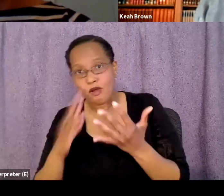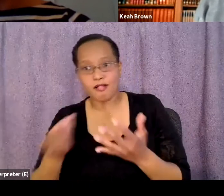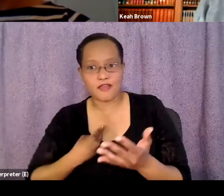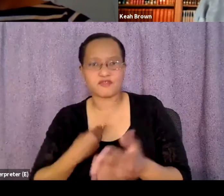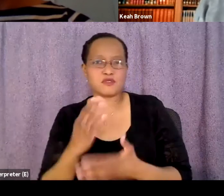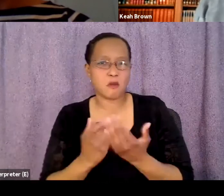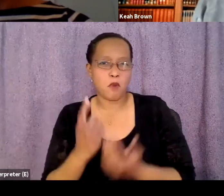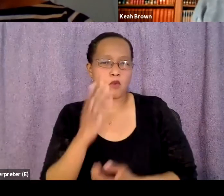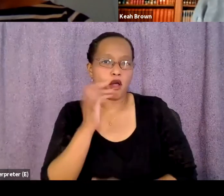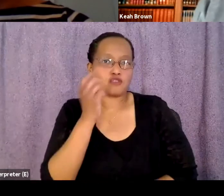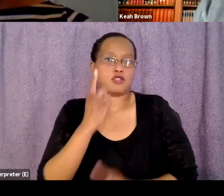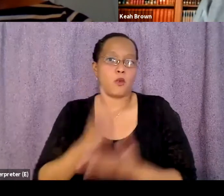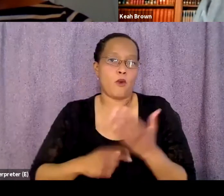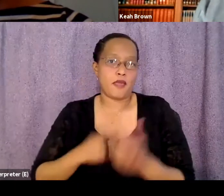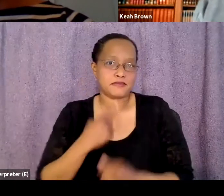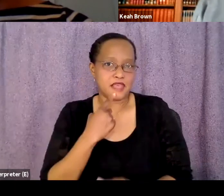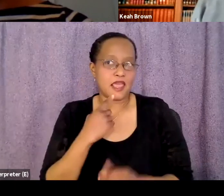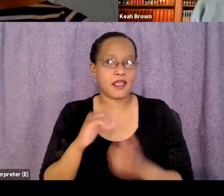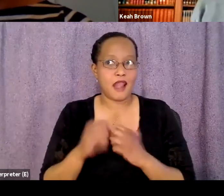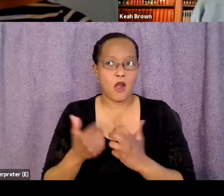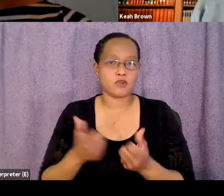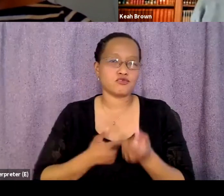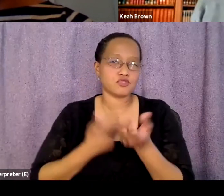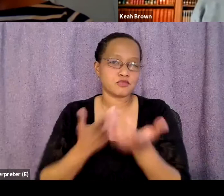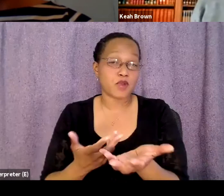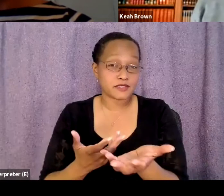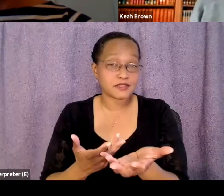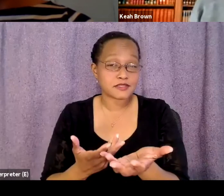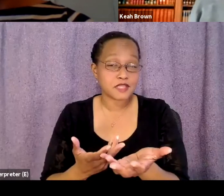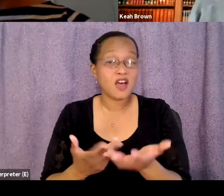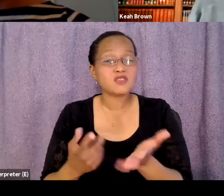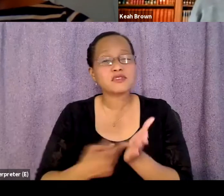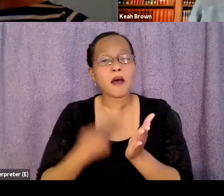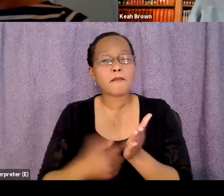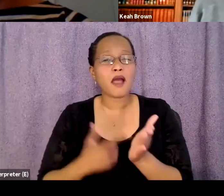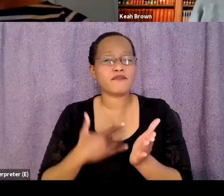Keah Brown: To say it so even though sometimes it feels like there's just too much to watch